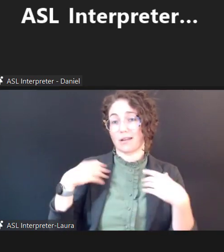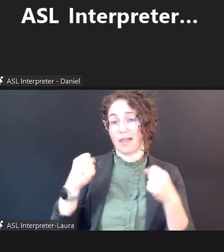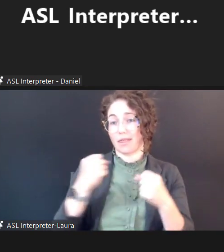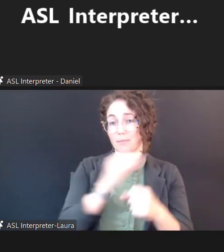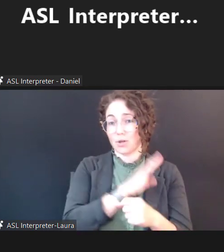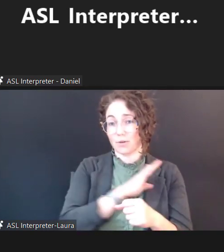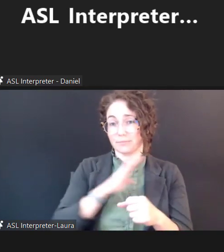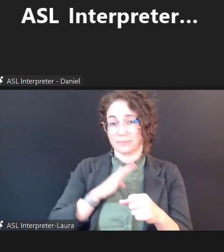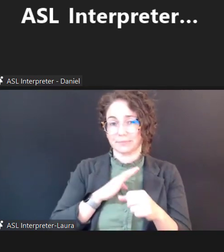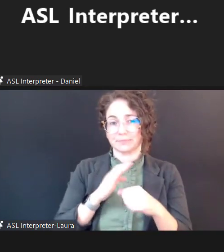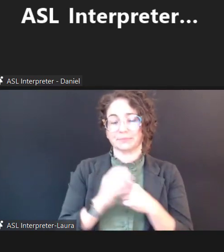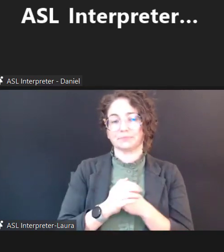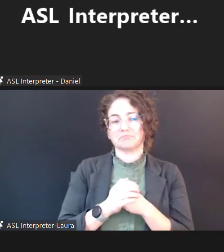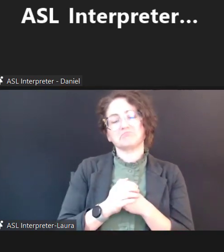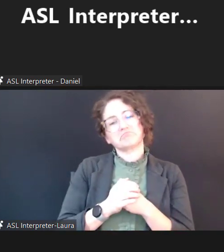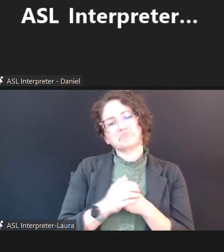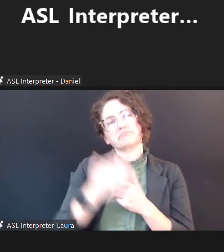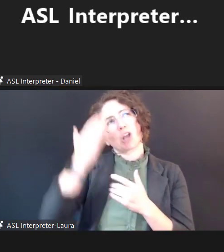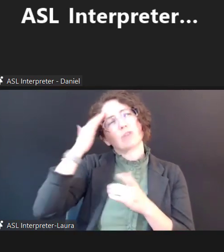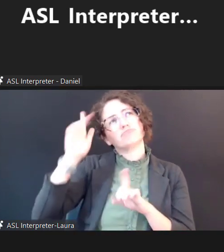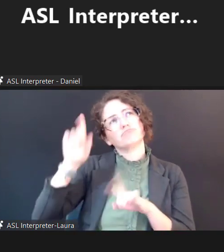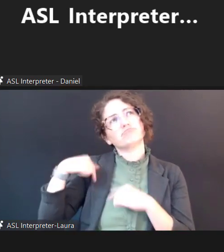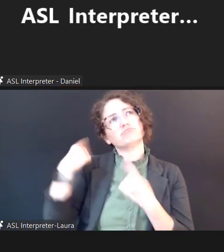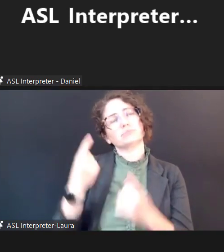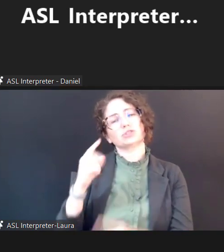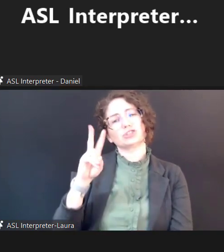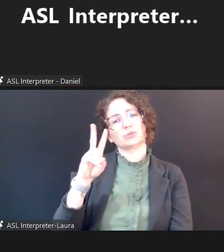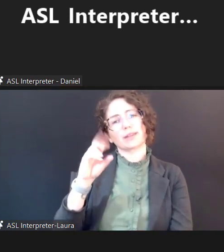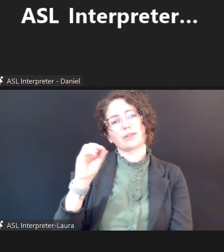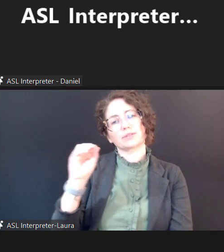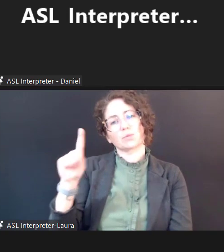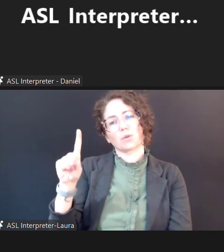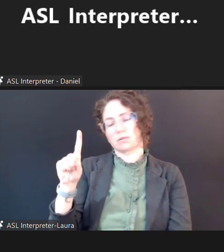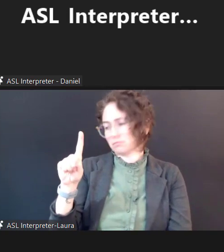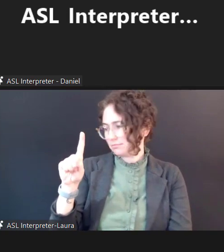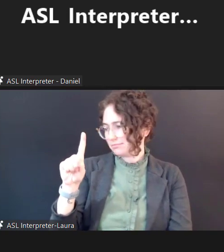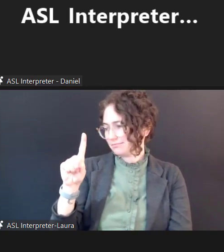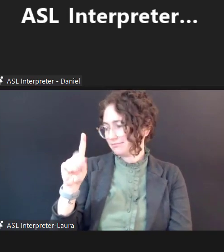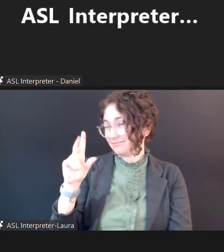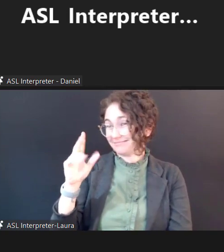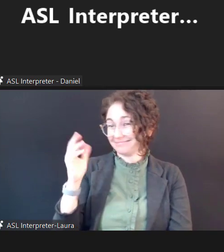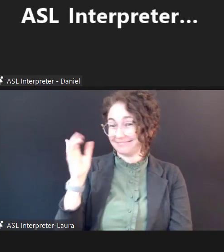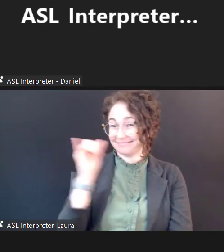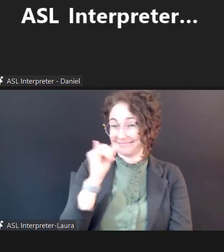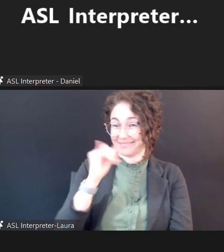Since 2001, oh, that is more than 20 years, served as a national